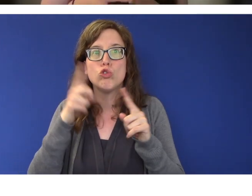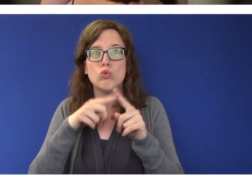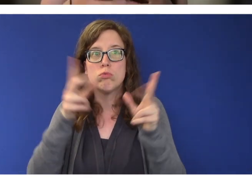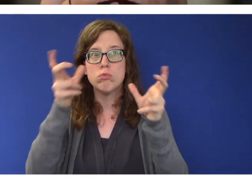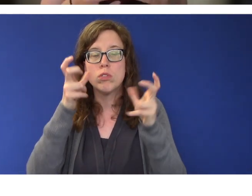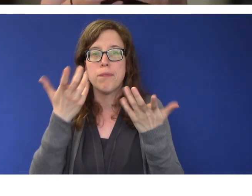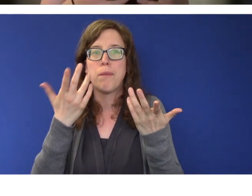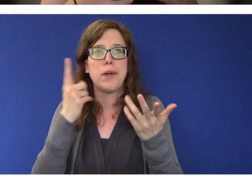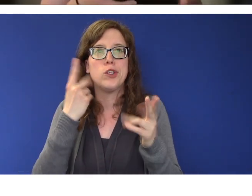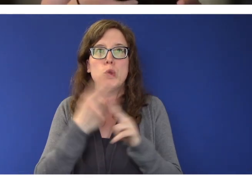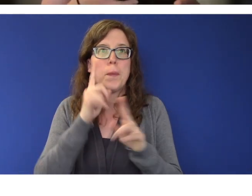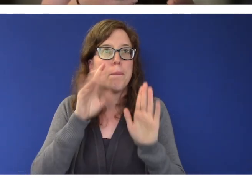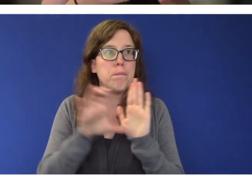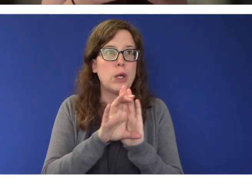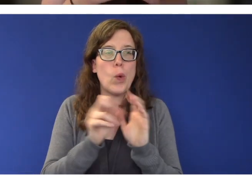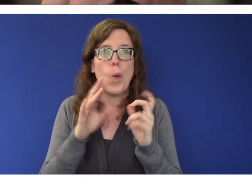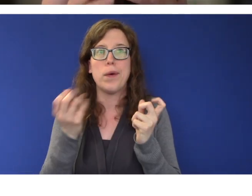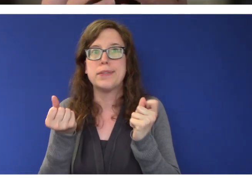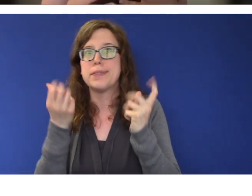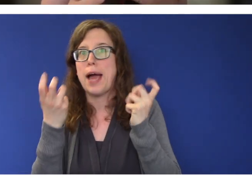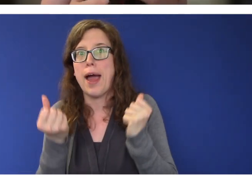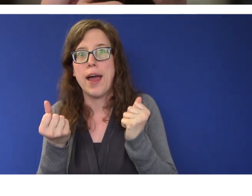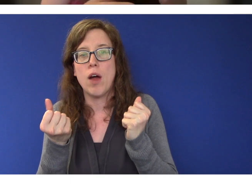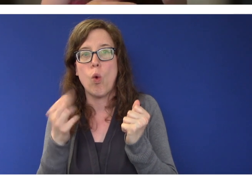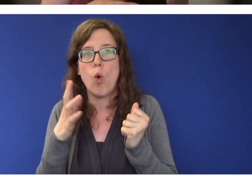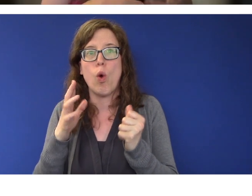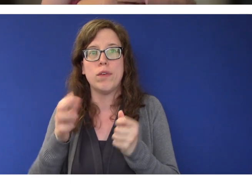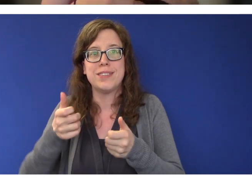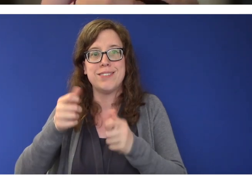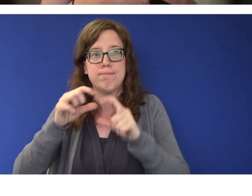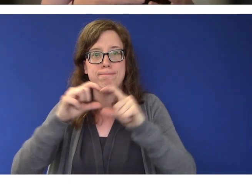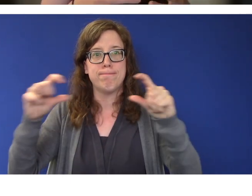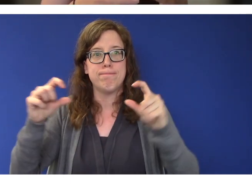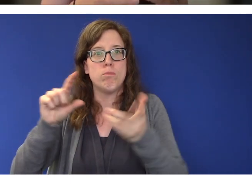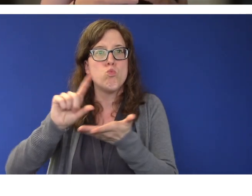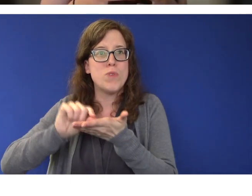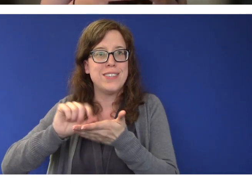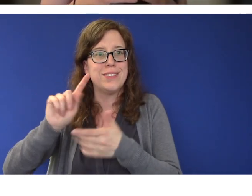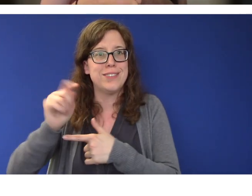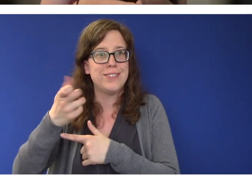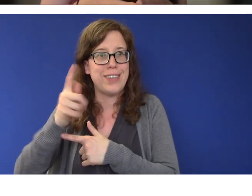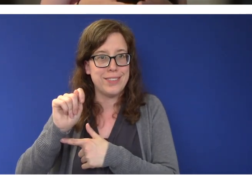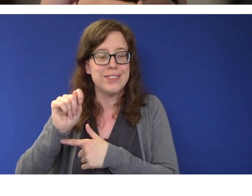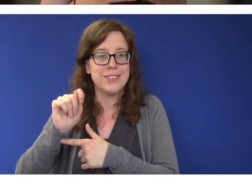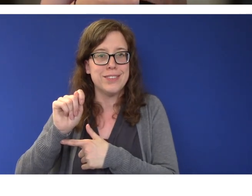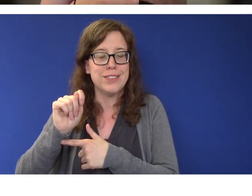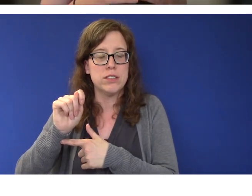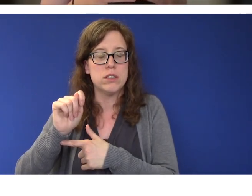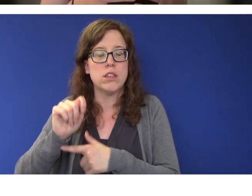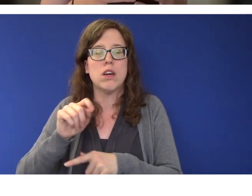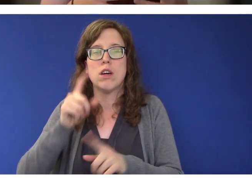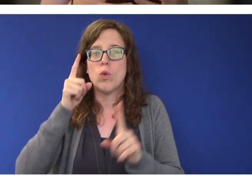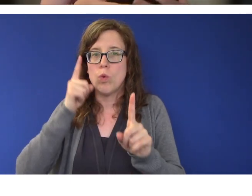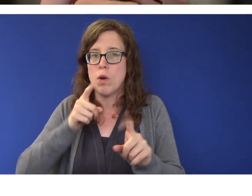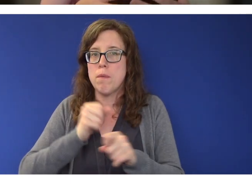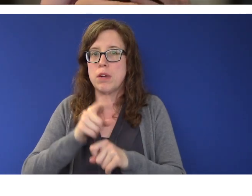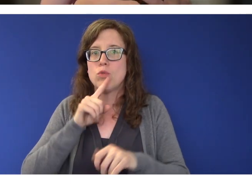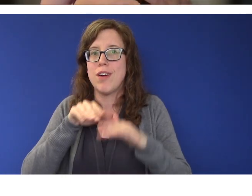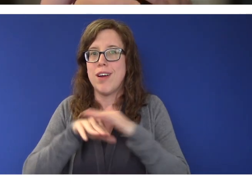that's through pictures or through sign language or through text, but just making sure that access